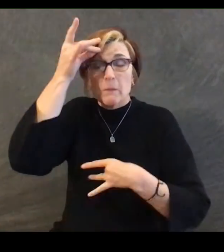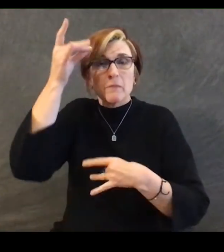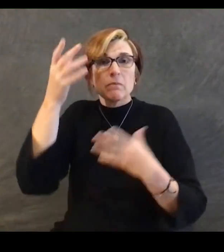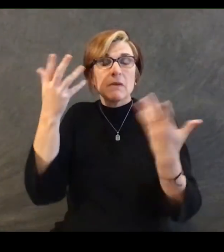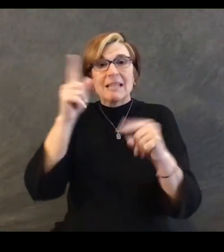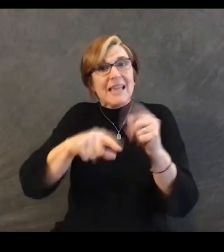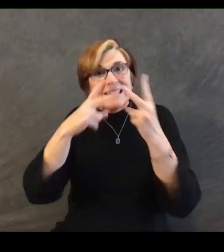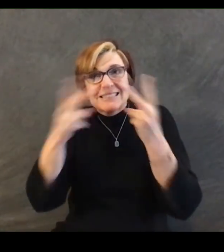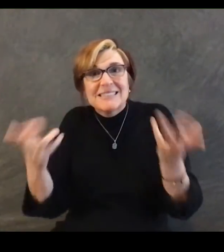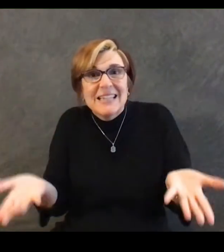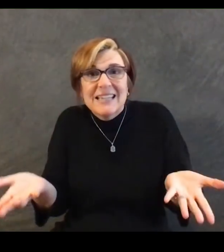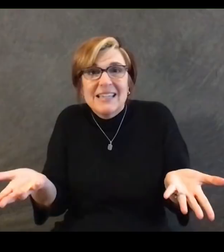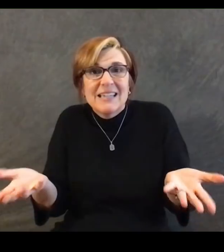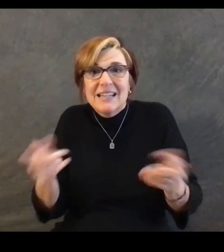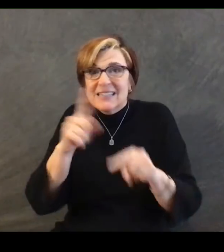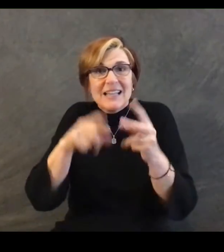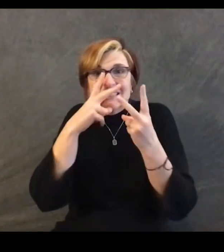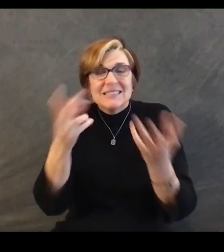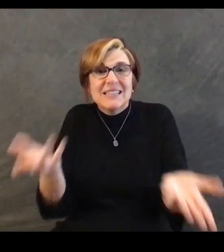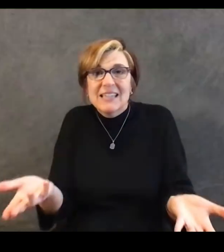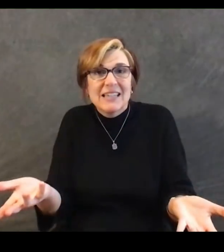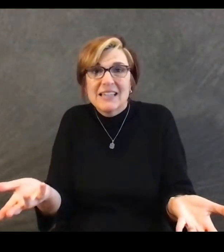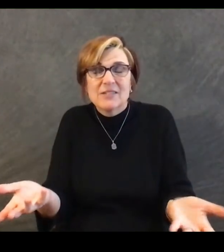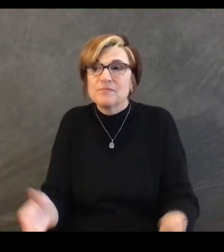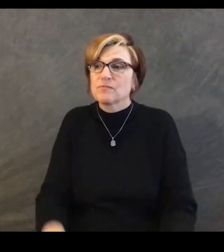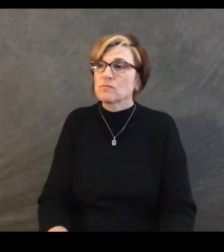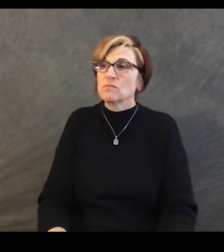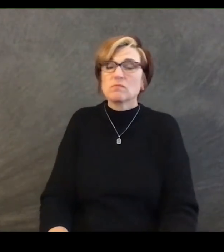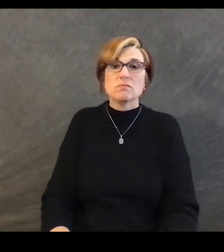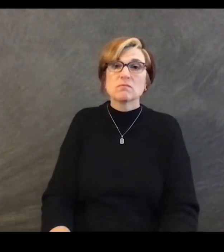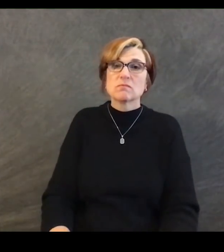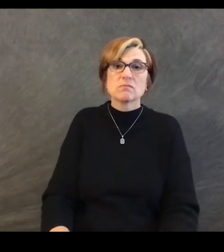into the hospital and you say how how is he doing two days later and they say sir